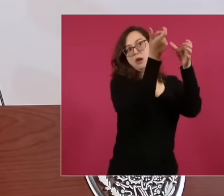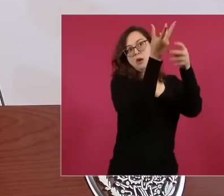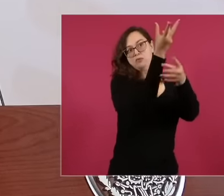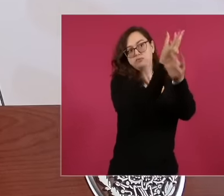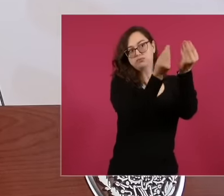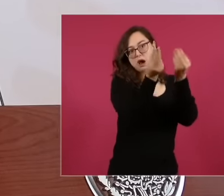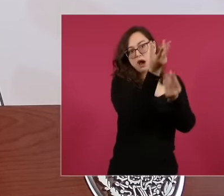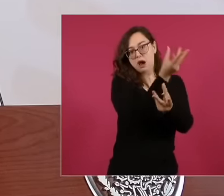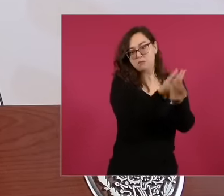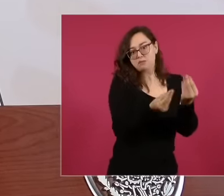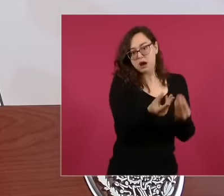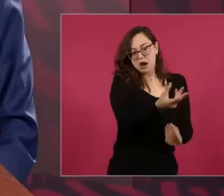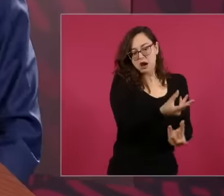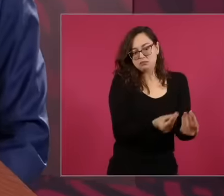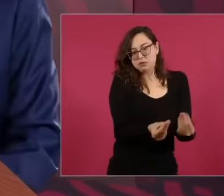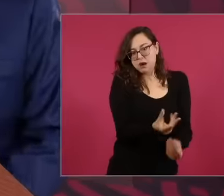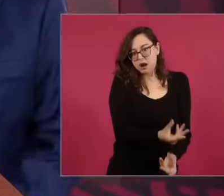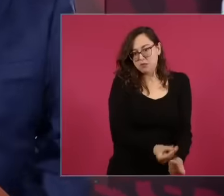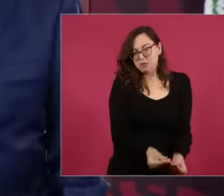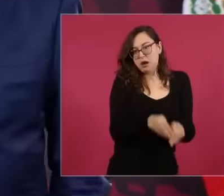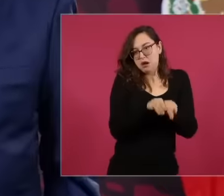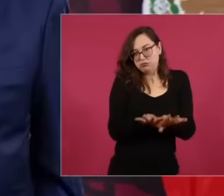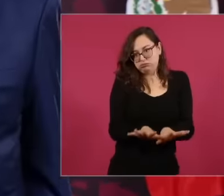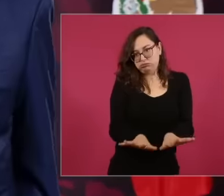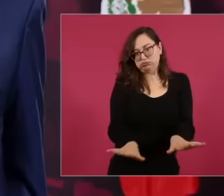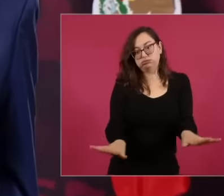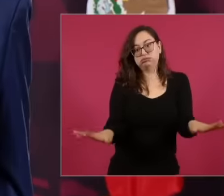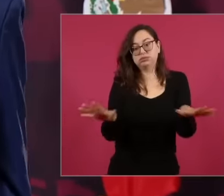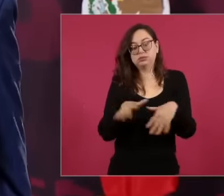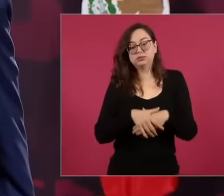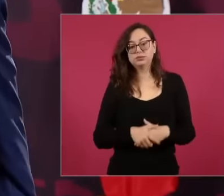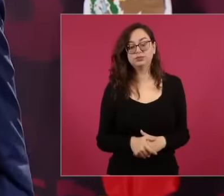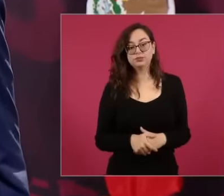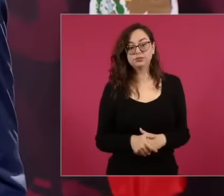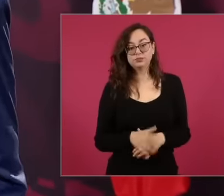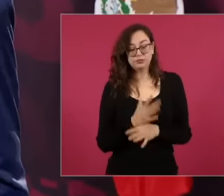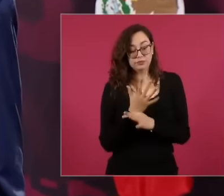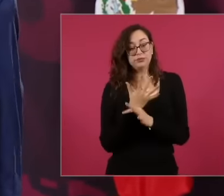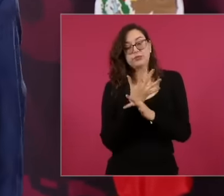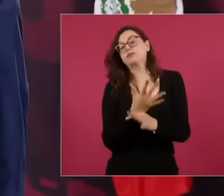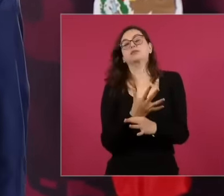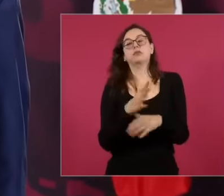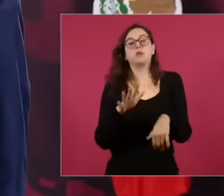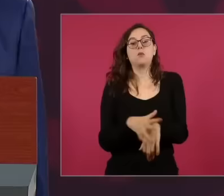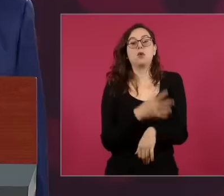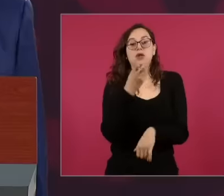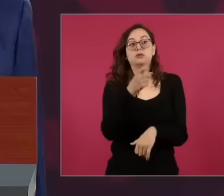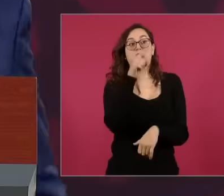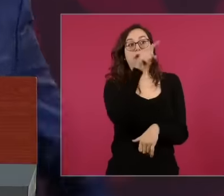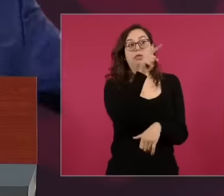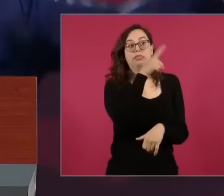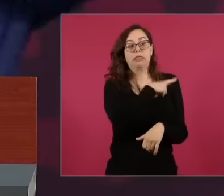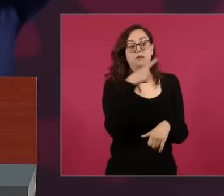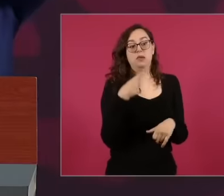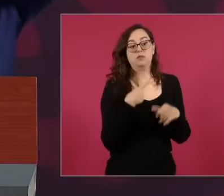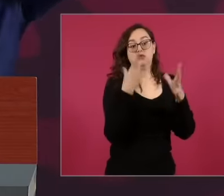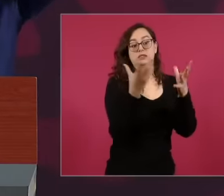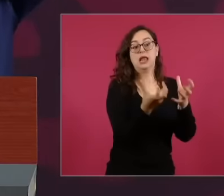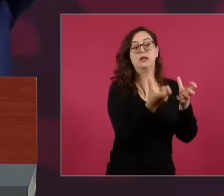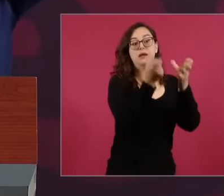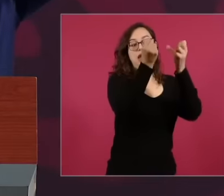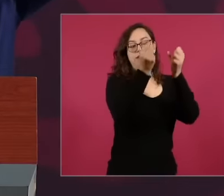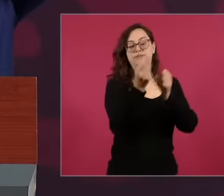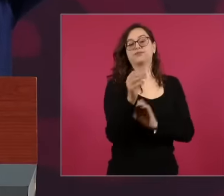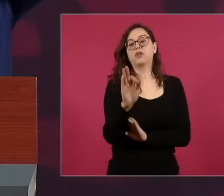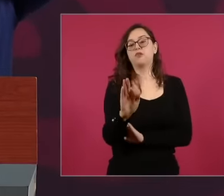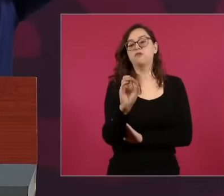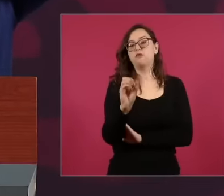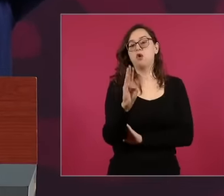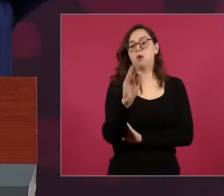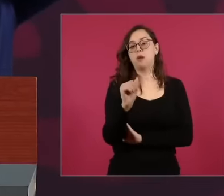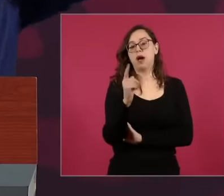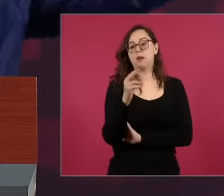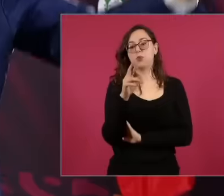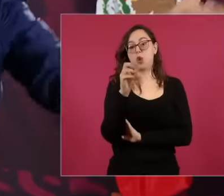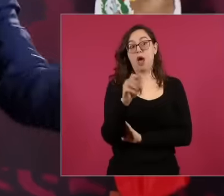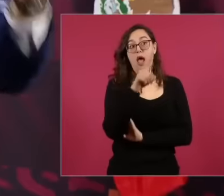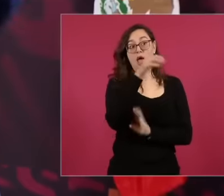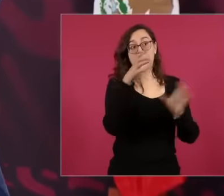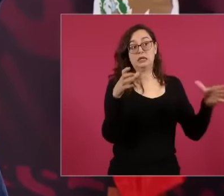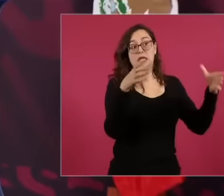with that criterion that they applied the fopra thing. If we rescue those at the top, they are going to pull those